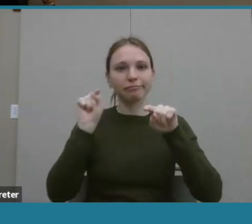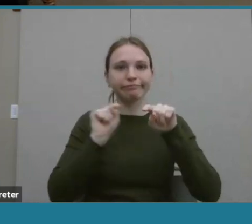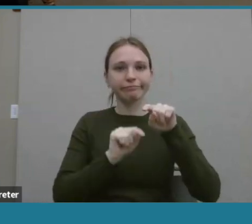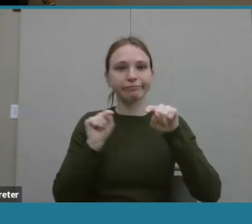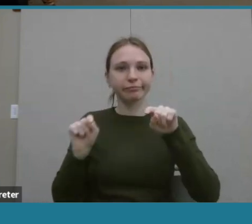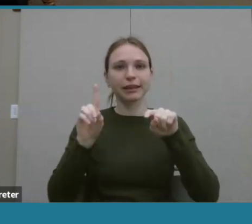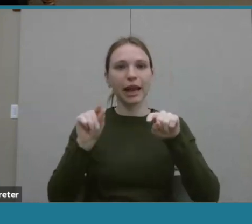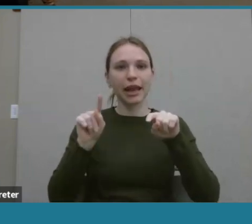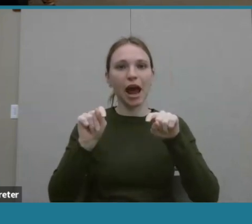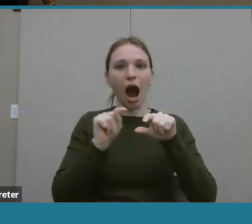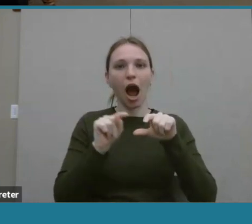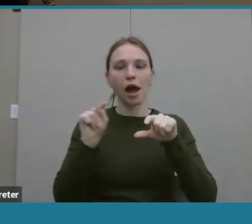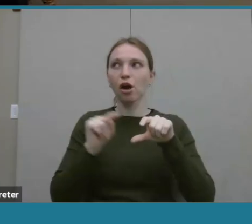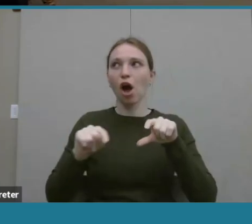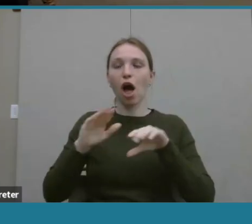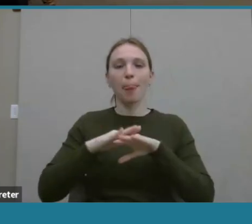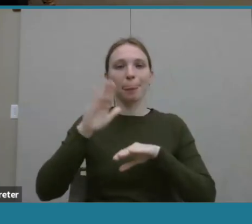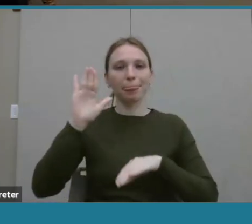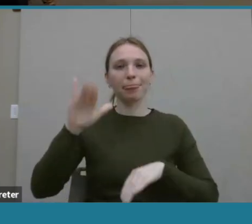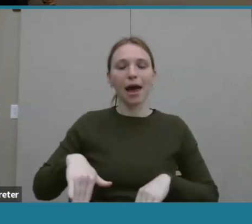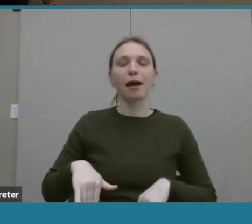Shout out to Clover Nook for developing those.